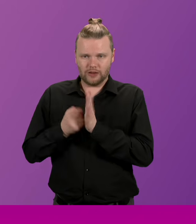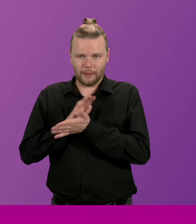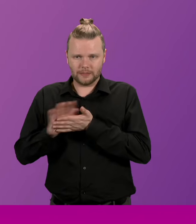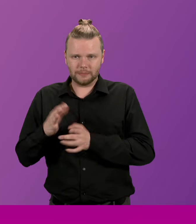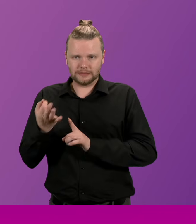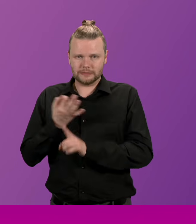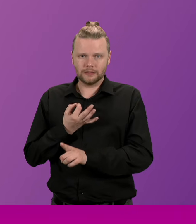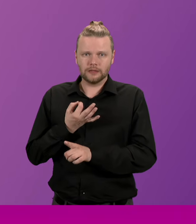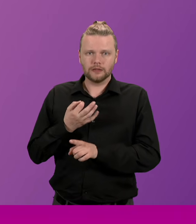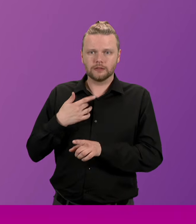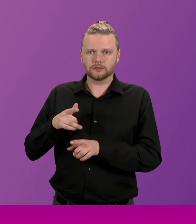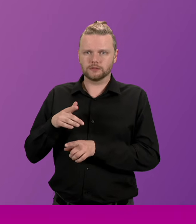Mr Flynn, you are not in Westminster now.